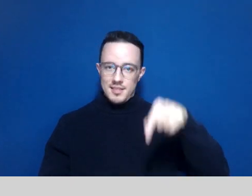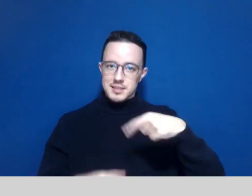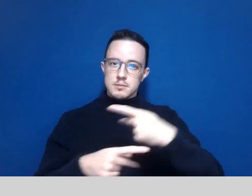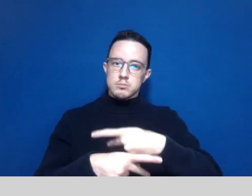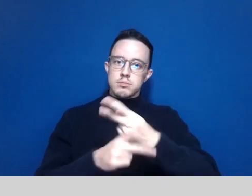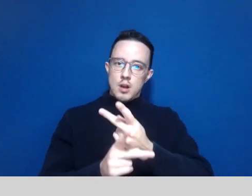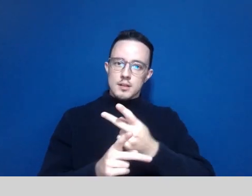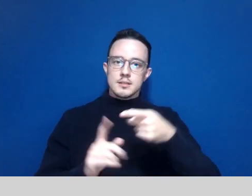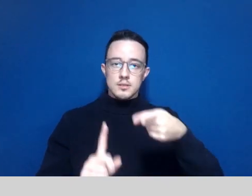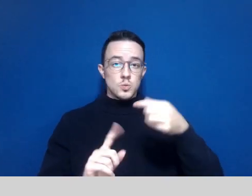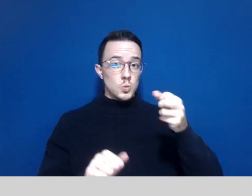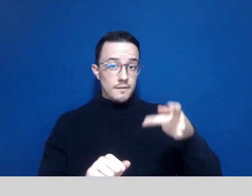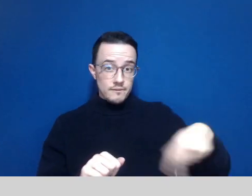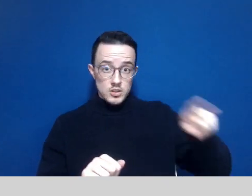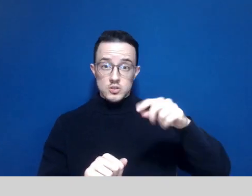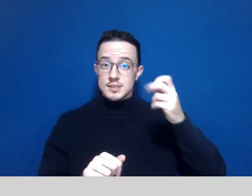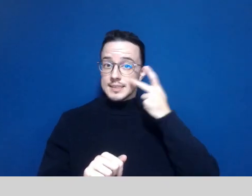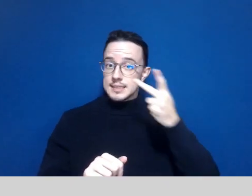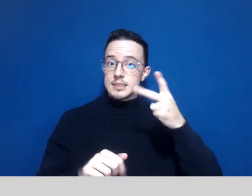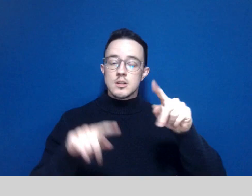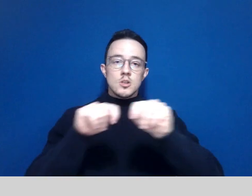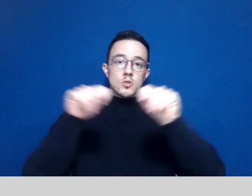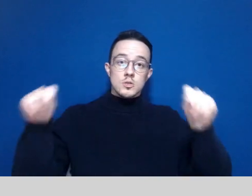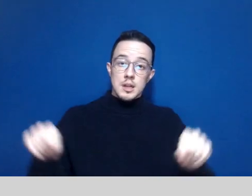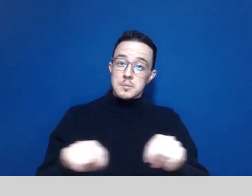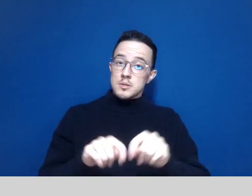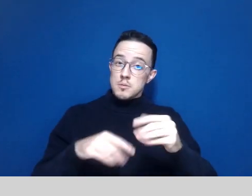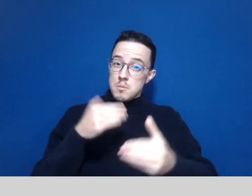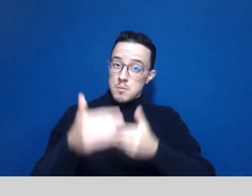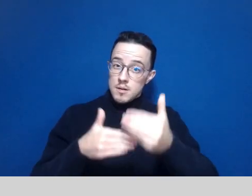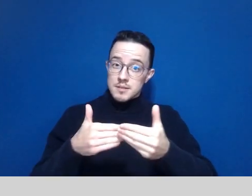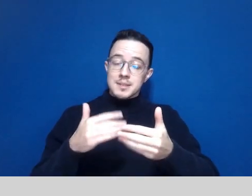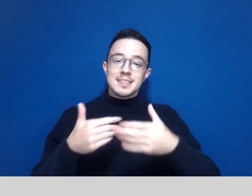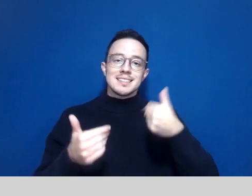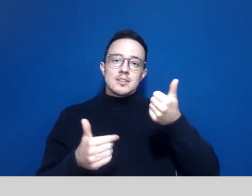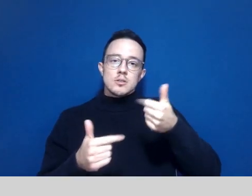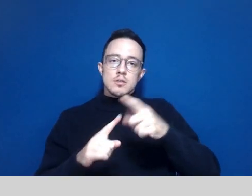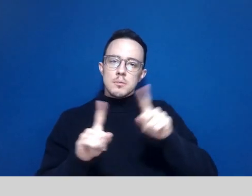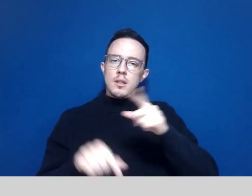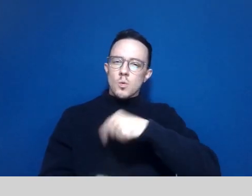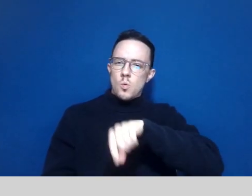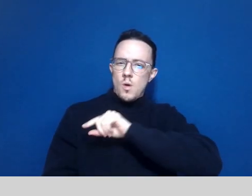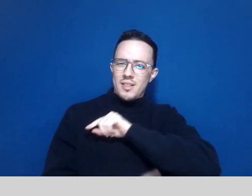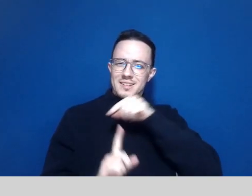on this product that as you've even seen, yes, it makes, making the transcription easier,